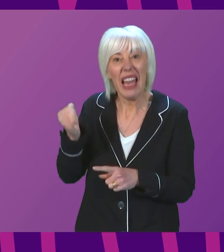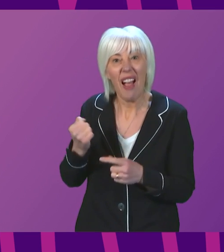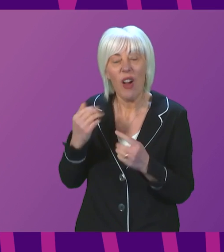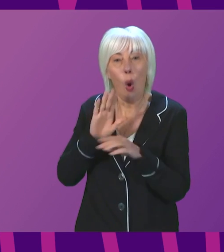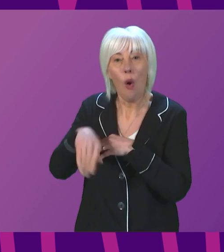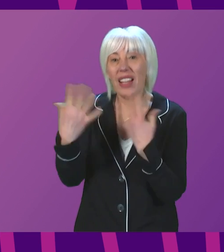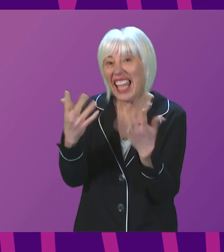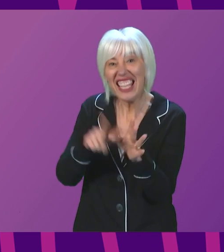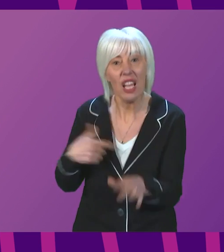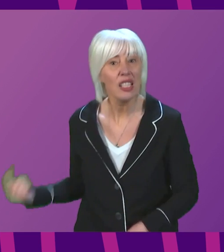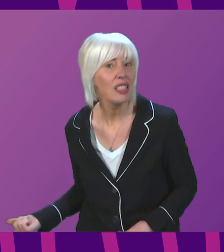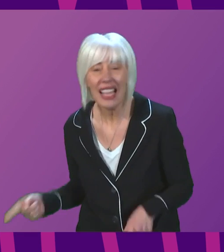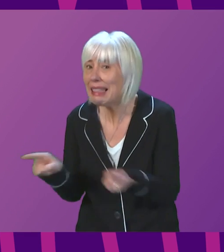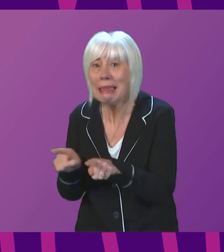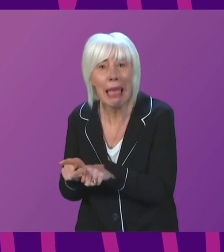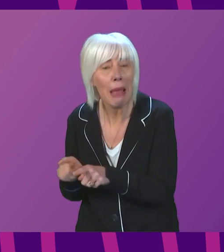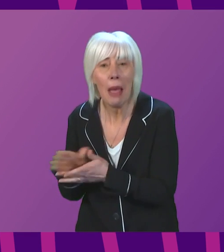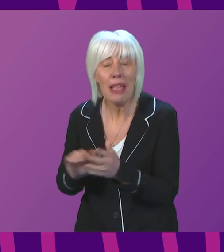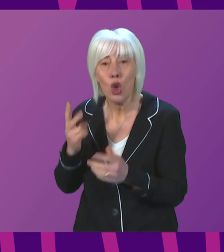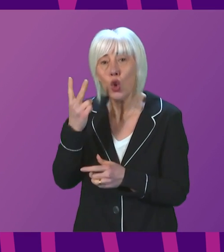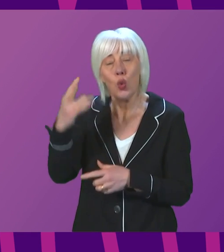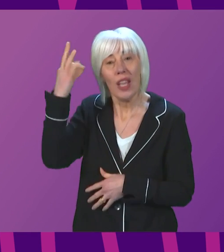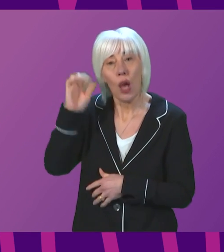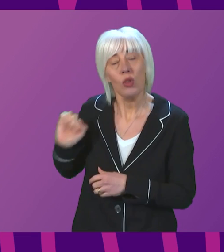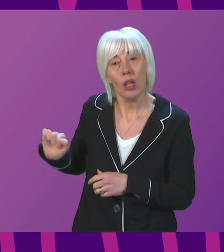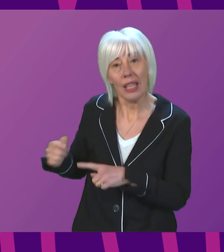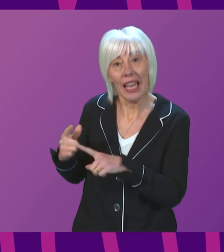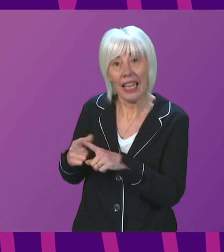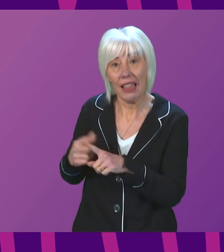is allowed to them by the Conservative Government.